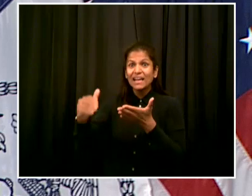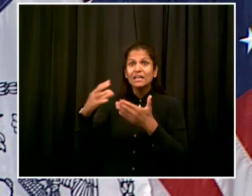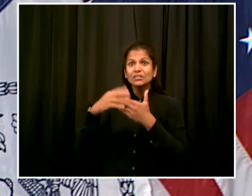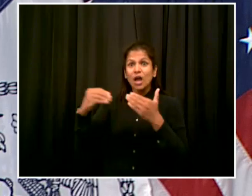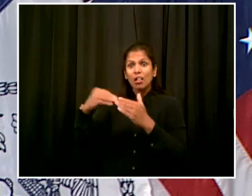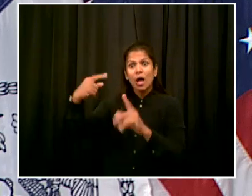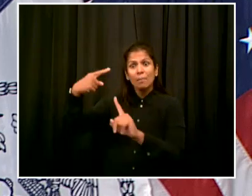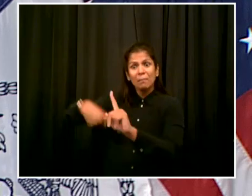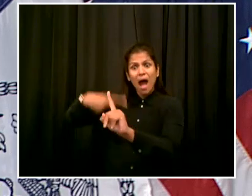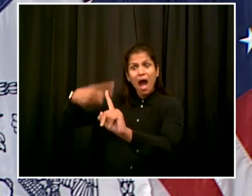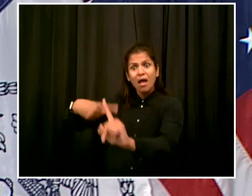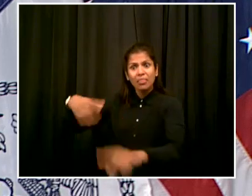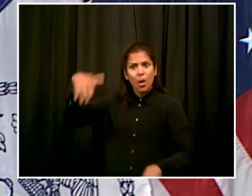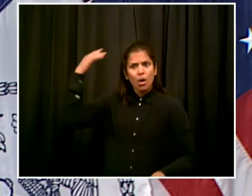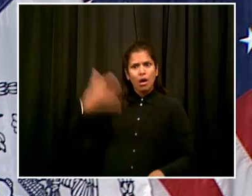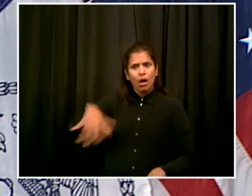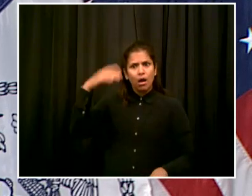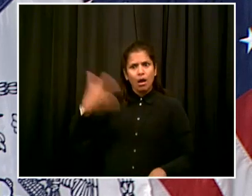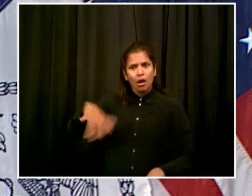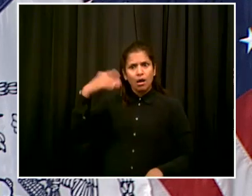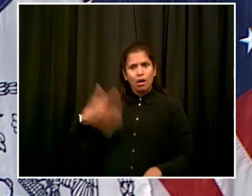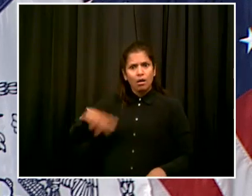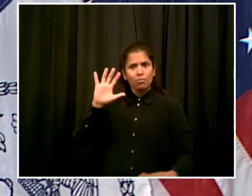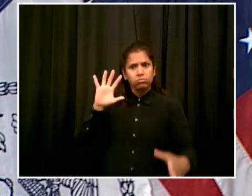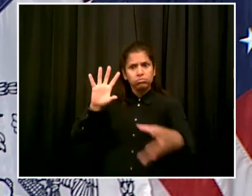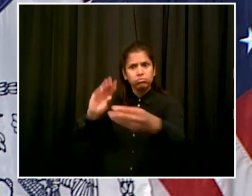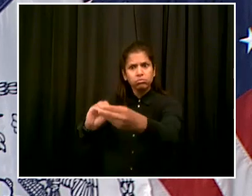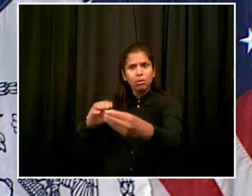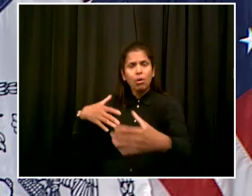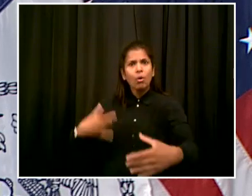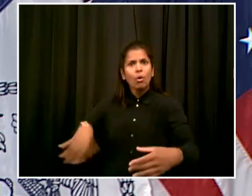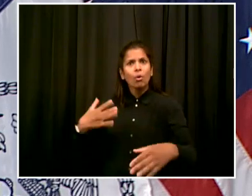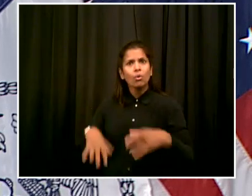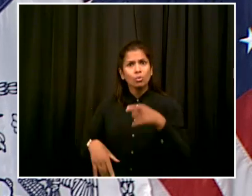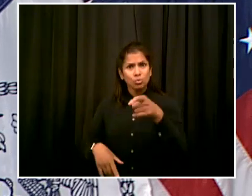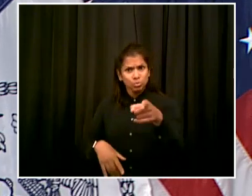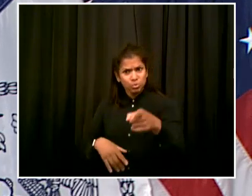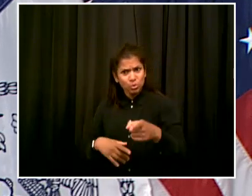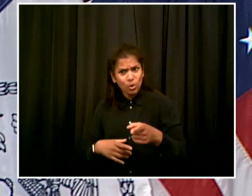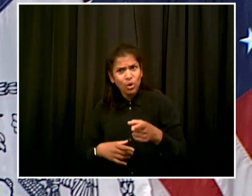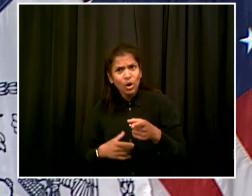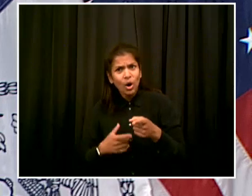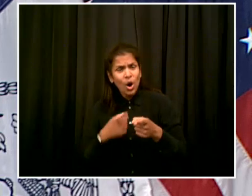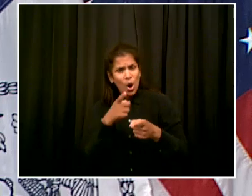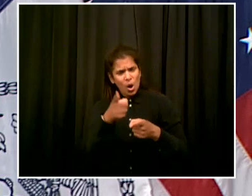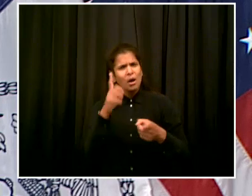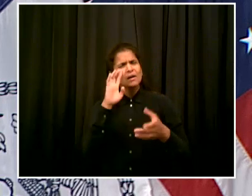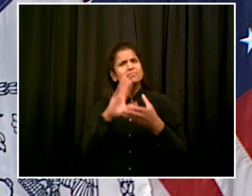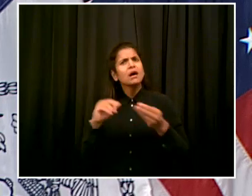THAT IS $46 MILLION PER MONTH AND TTHA S IA STOPGAP EFFORT.